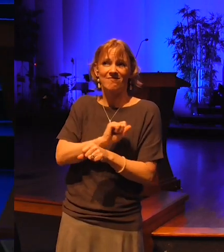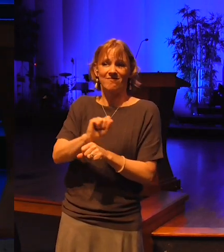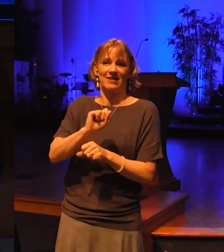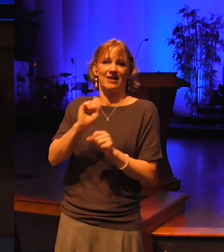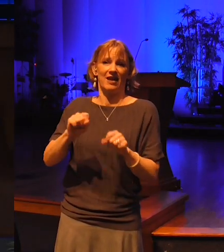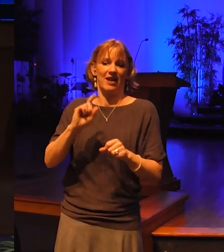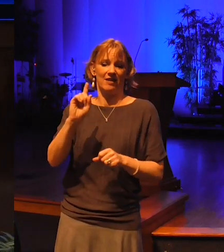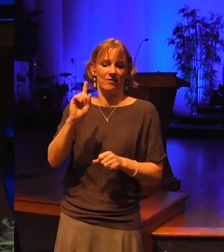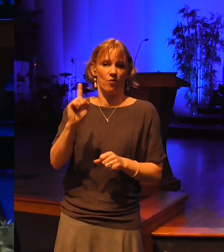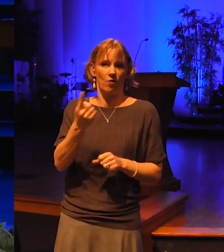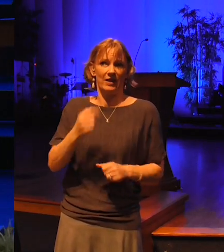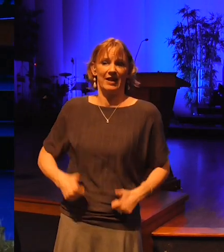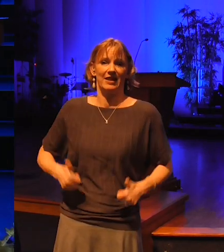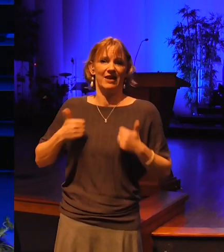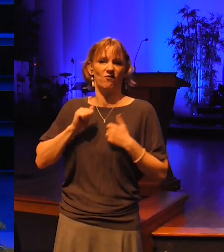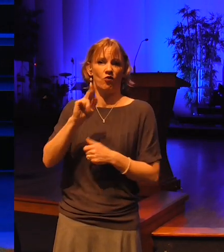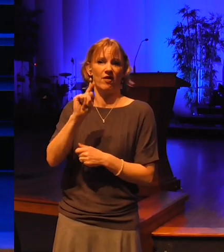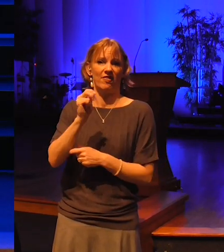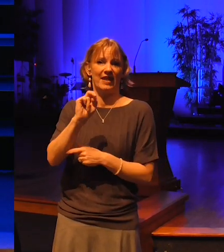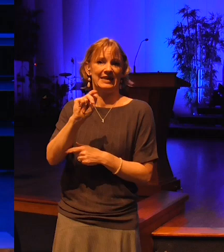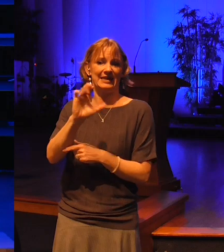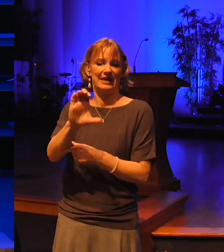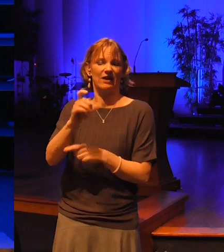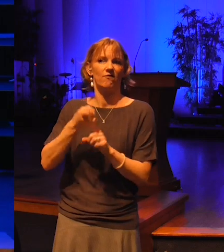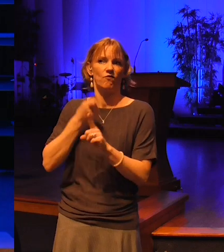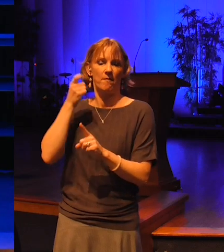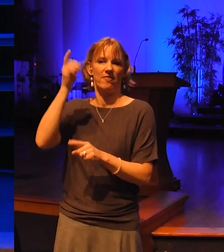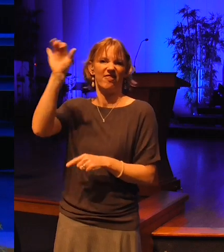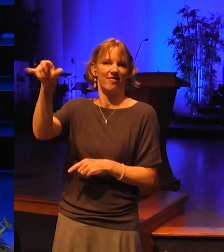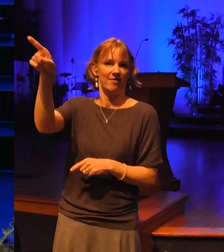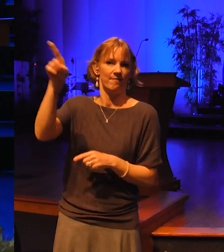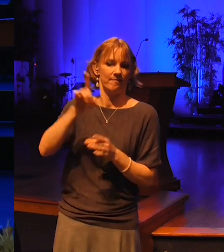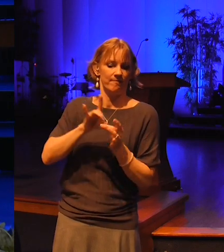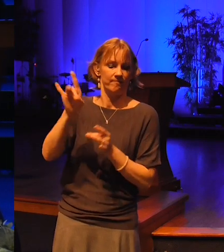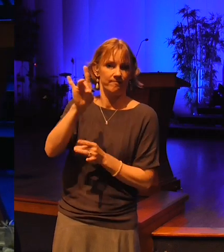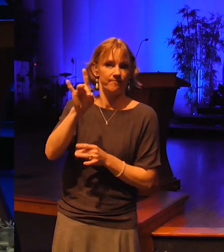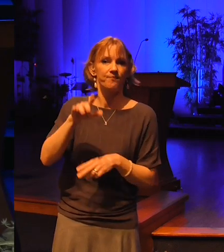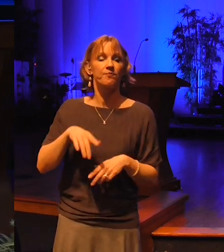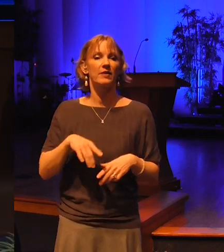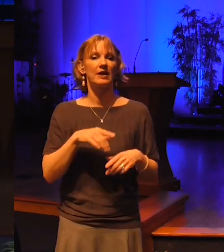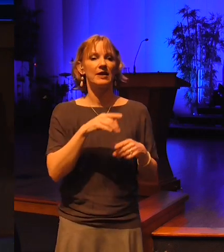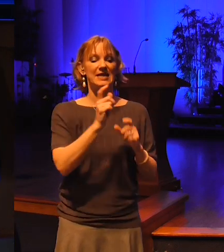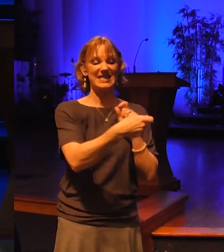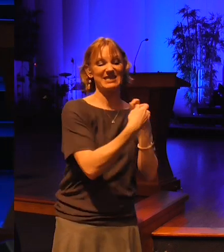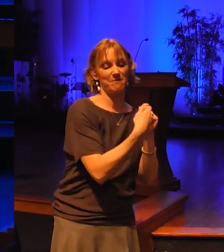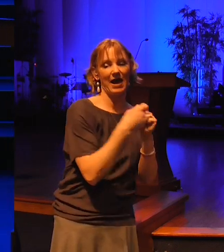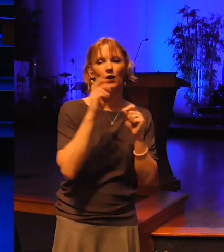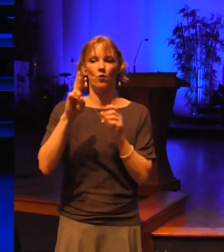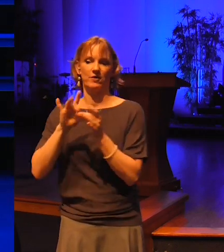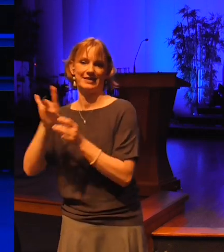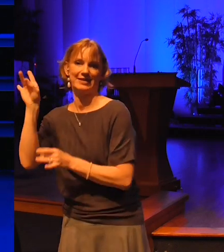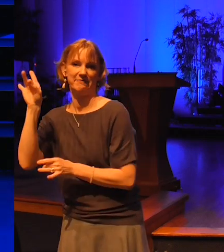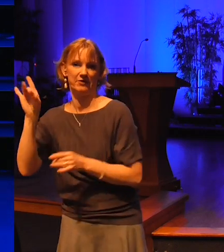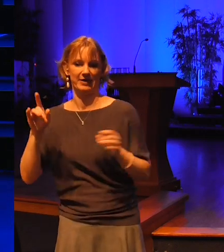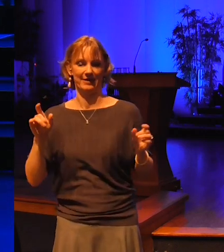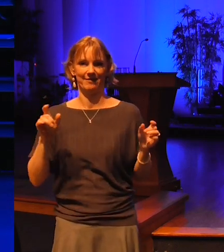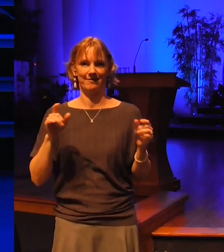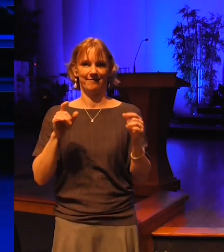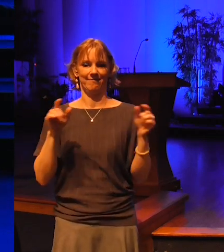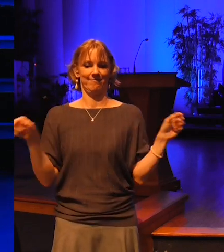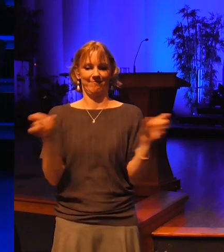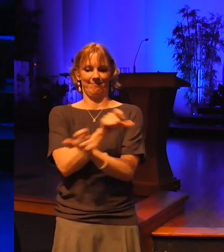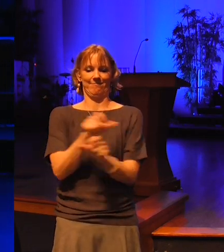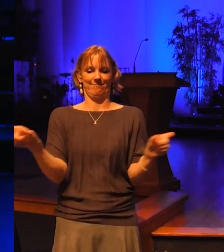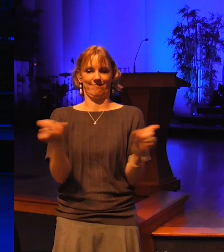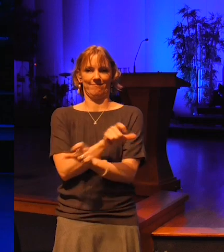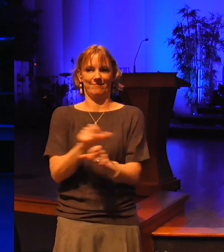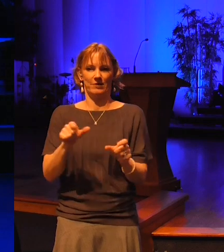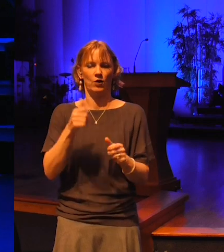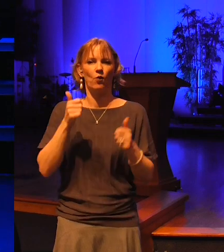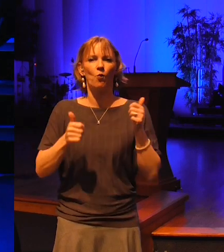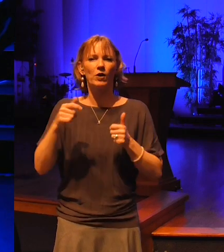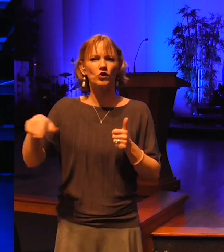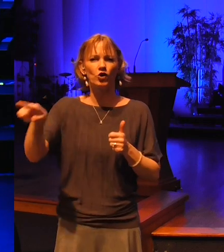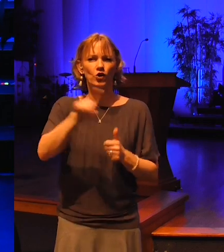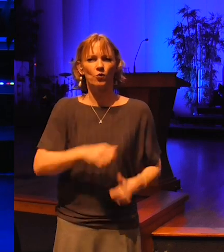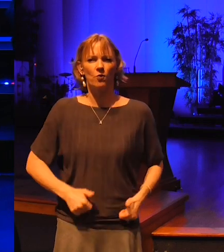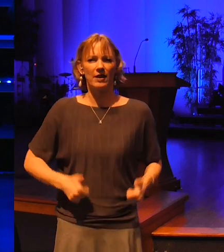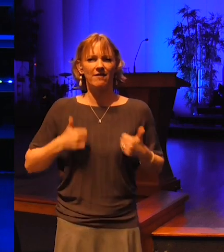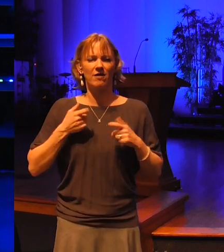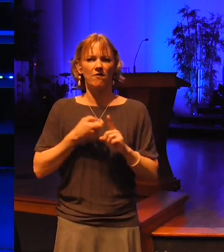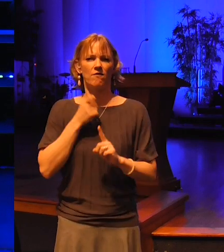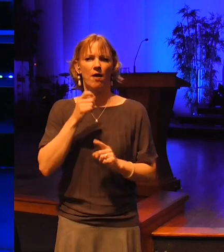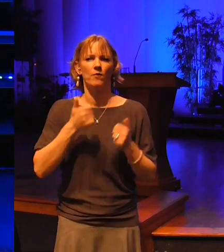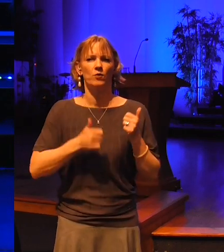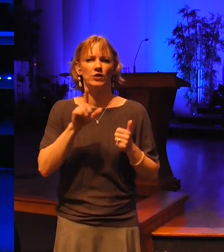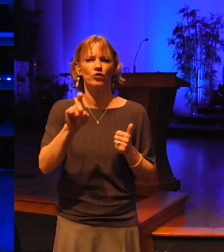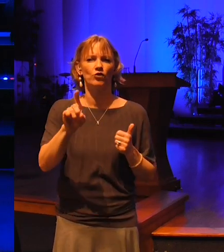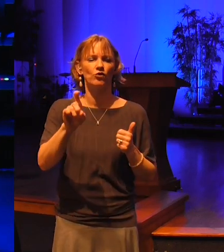from spite or spirit just mix a couple words around which one are you living from there is a